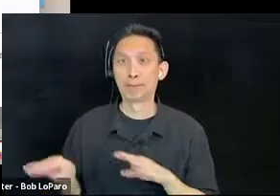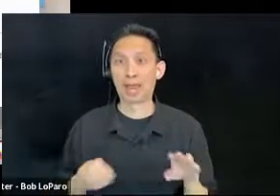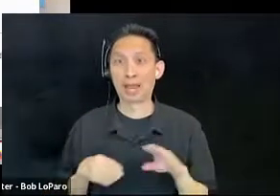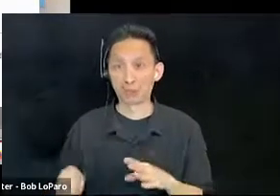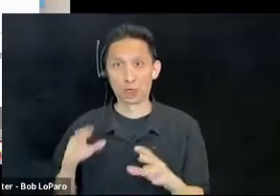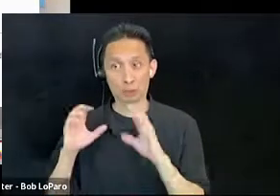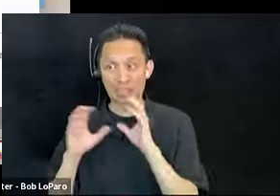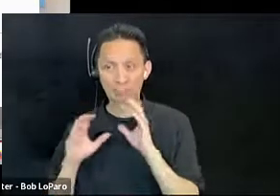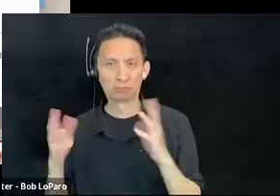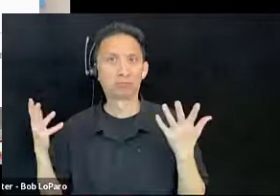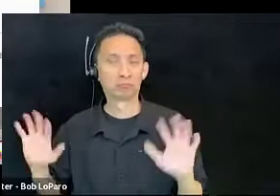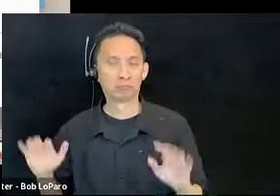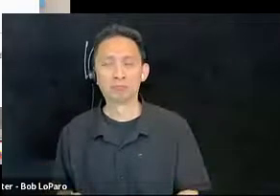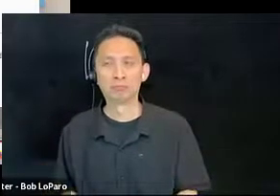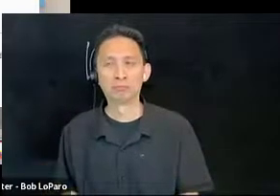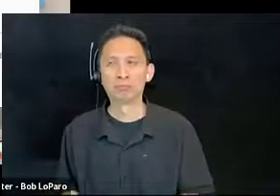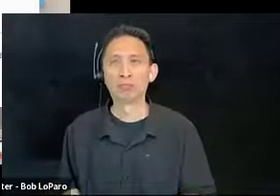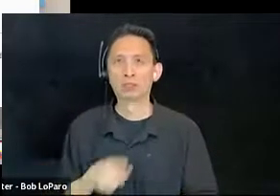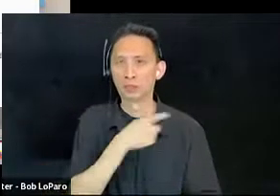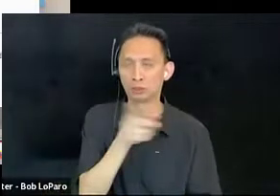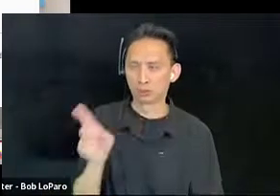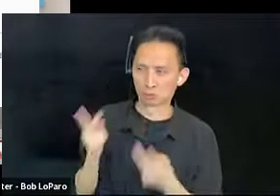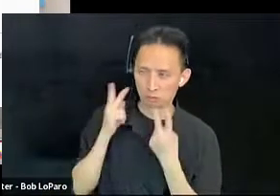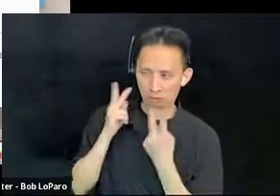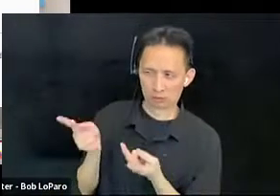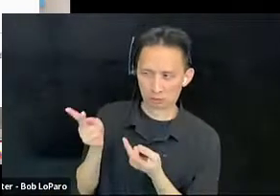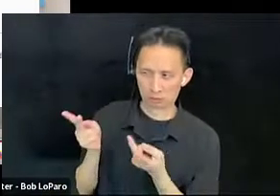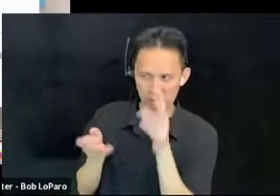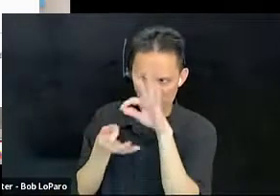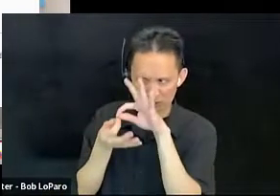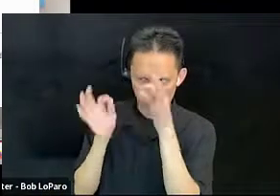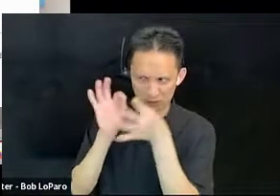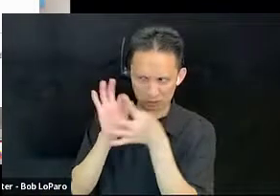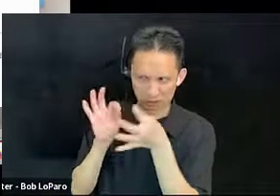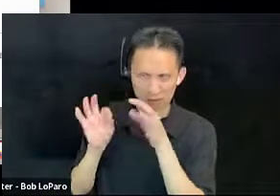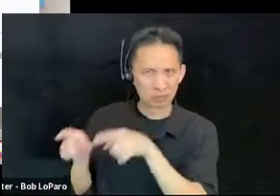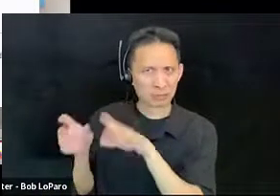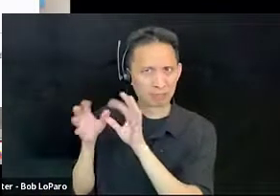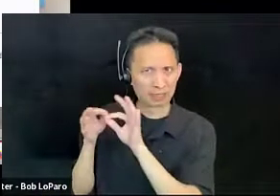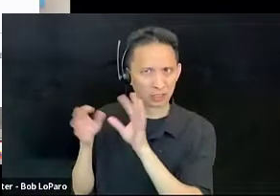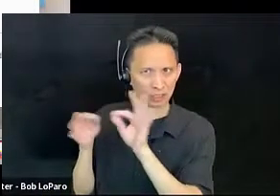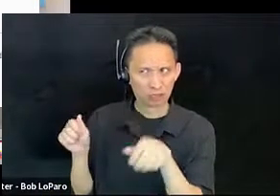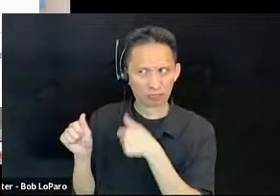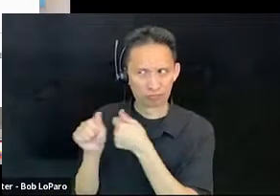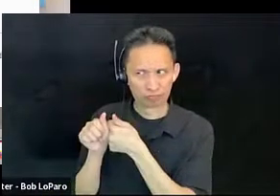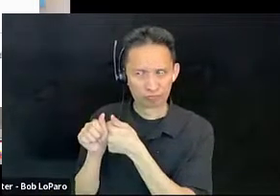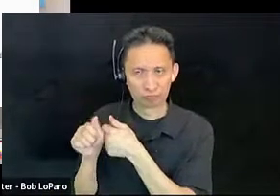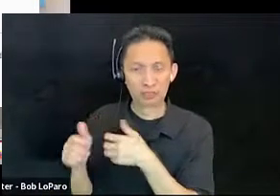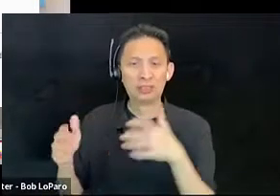Their messages have to be interpreted, etc. Then their second one is concrete symbolic communicators